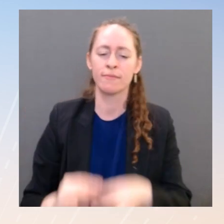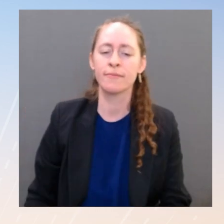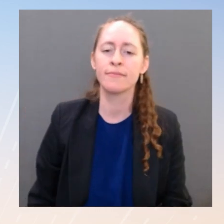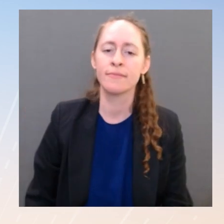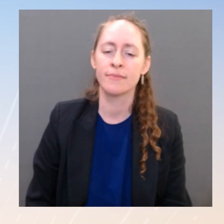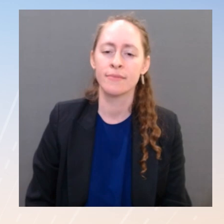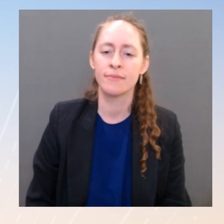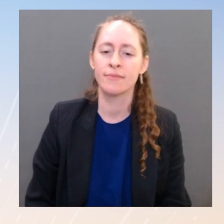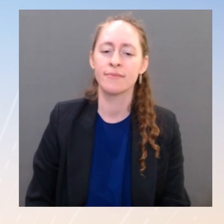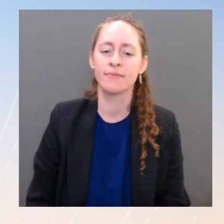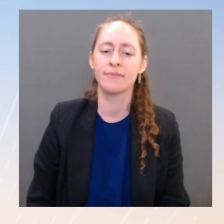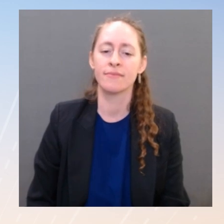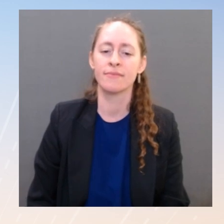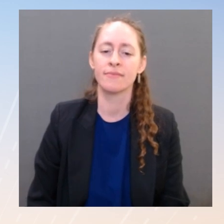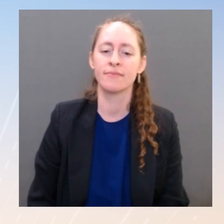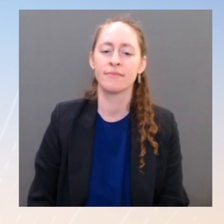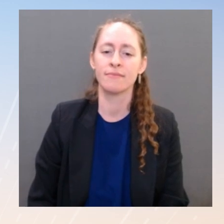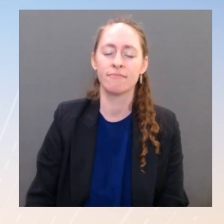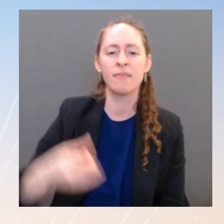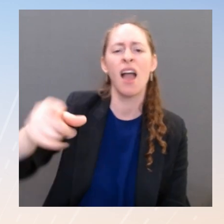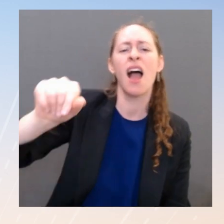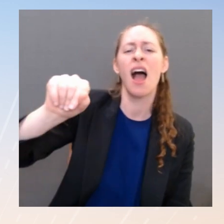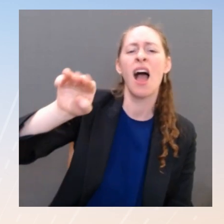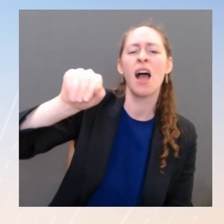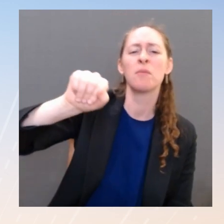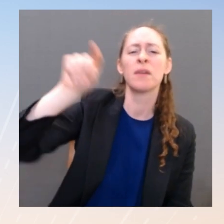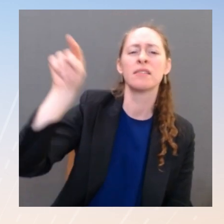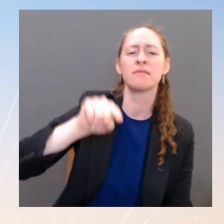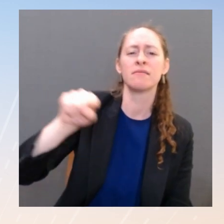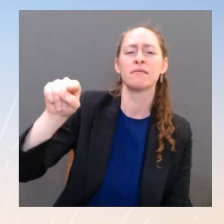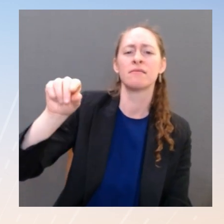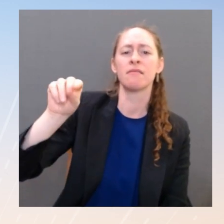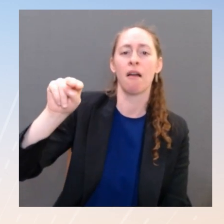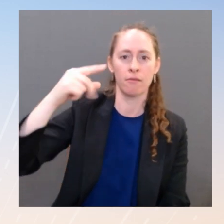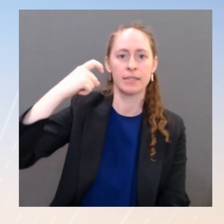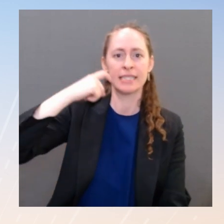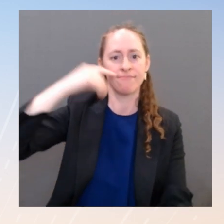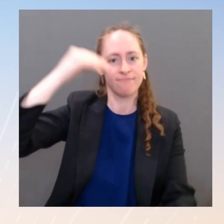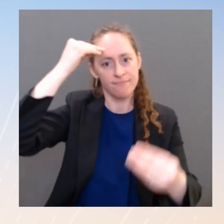to allow workers to travel to other states if they need to for abortion procedures.